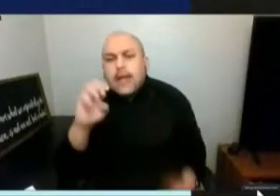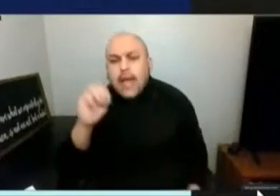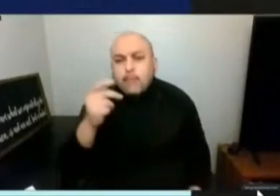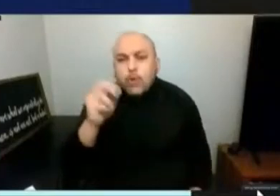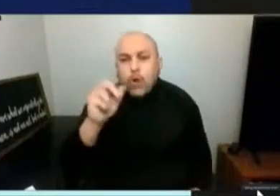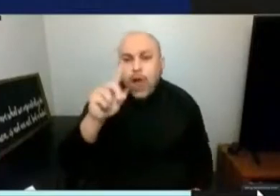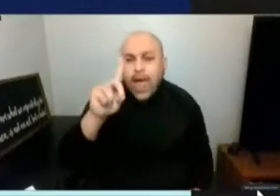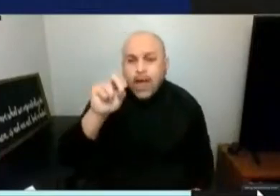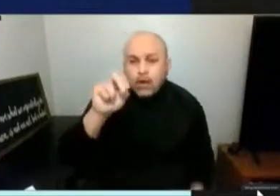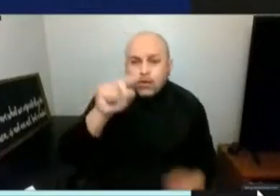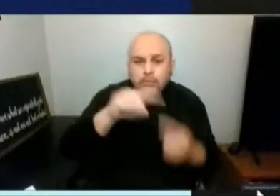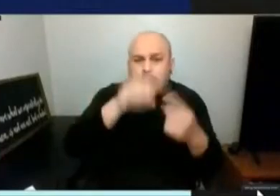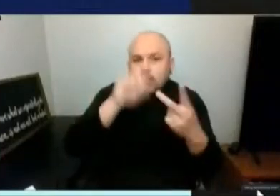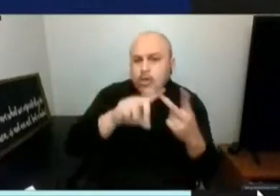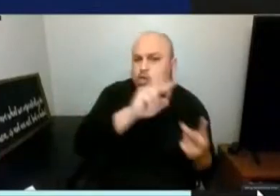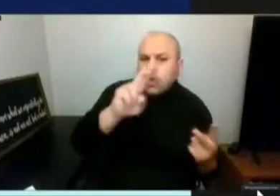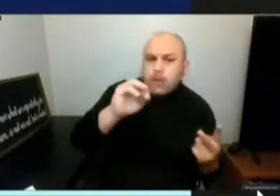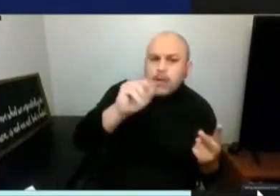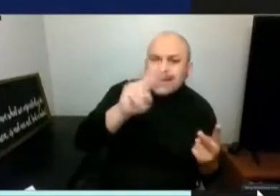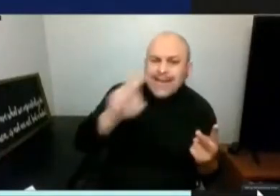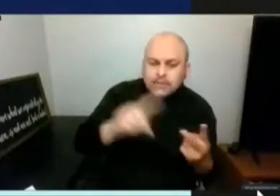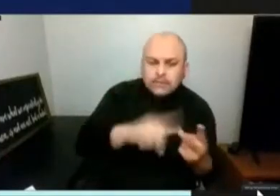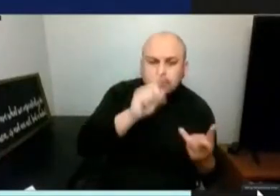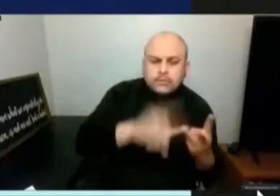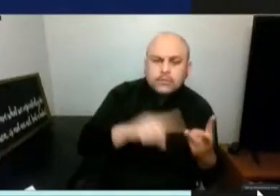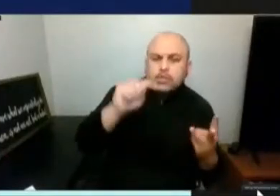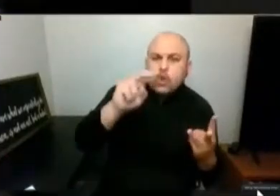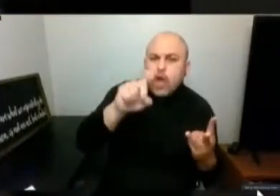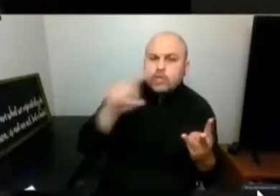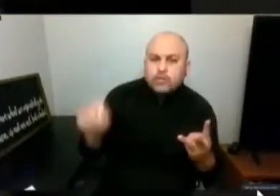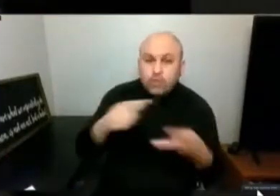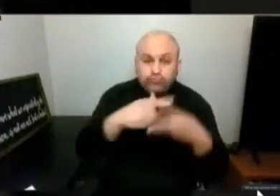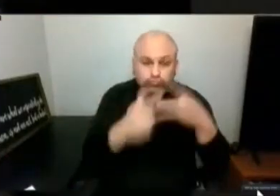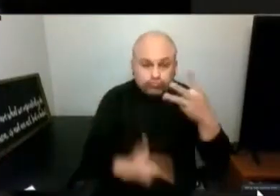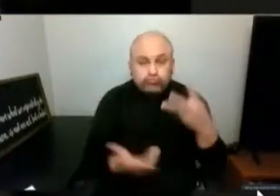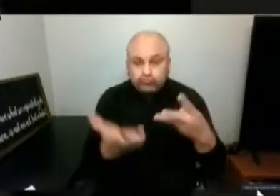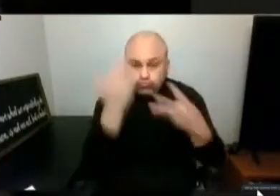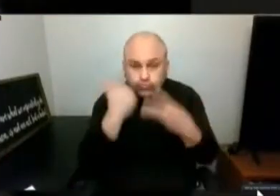and then Mr. Toranzo please. Andy Imparato: Well, first, this is Andy Imparato.